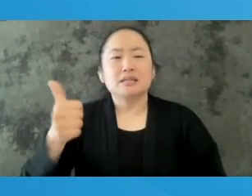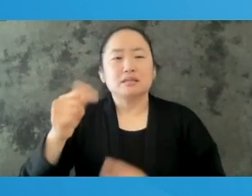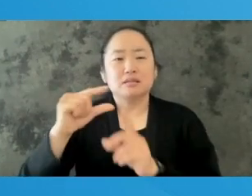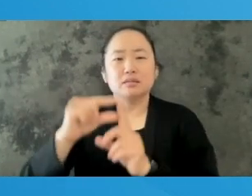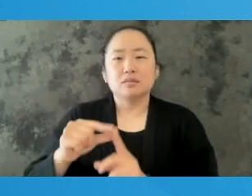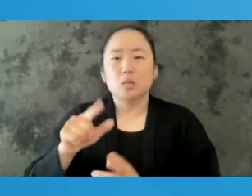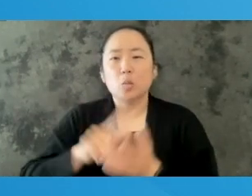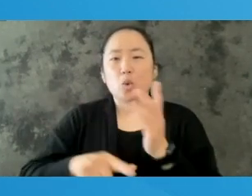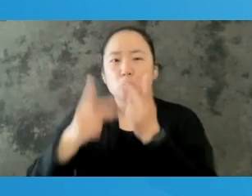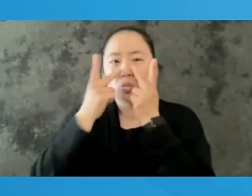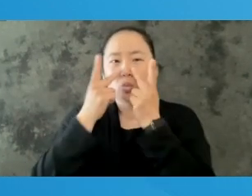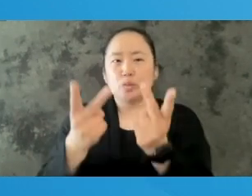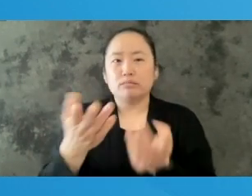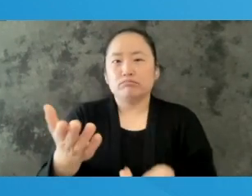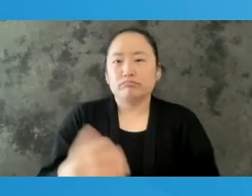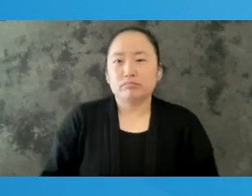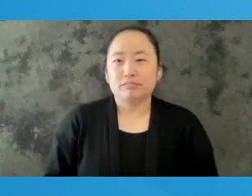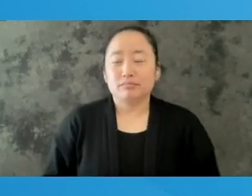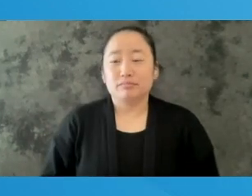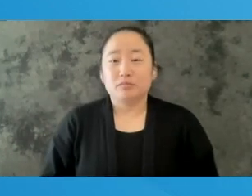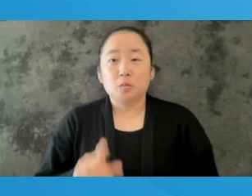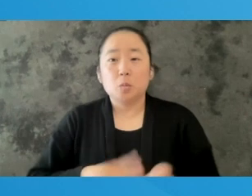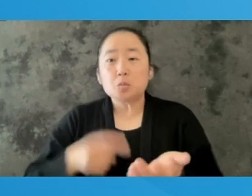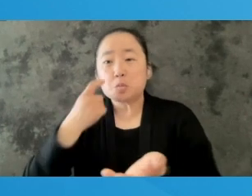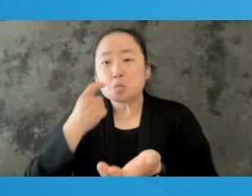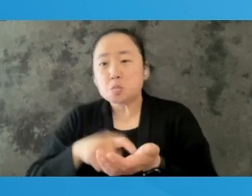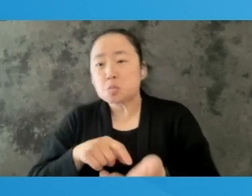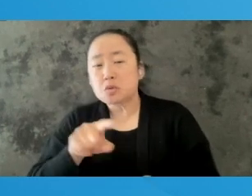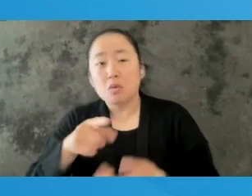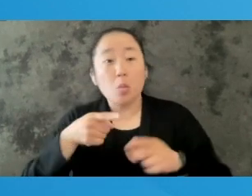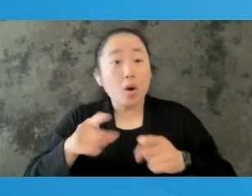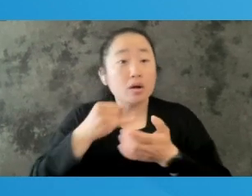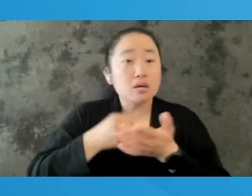These could be some of the things that you noticed while you were sketching.